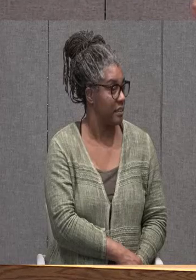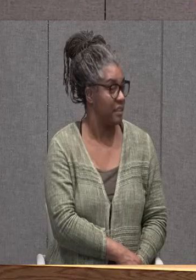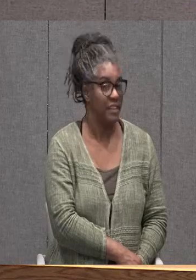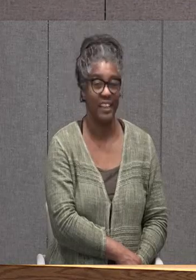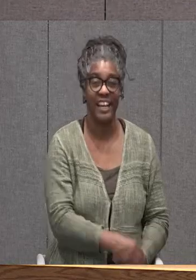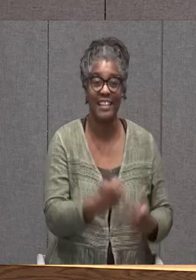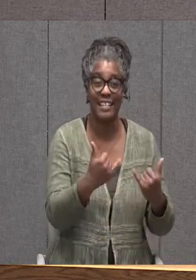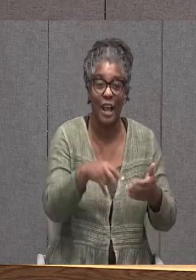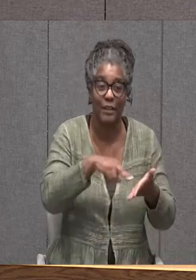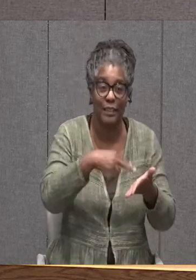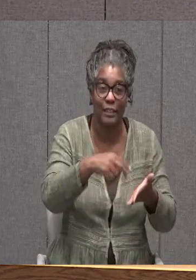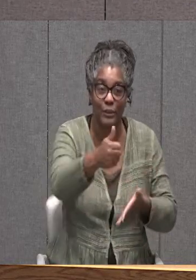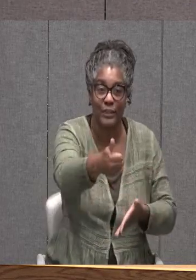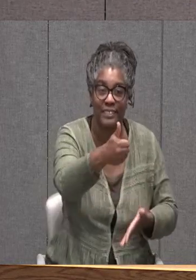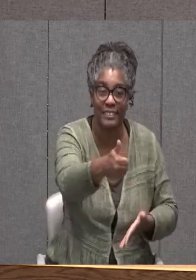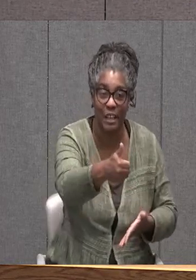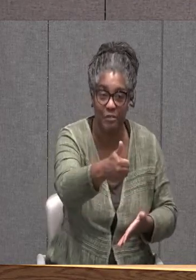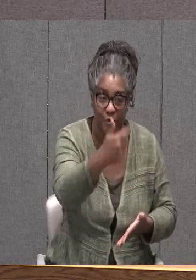("Mambo #5")